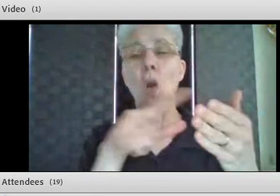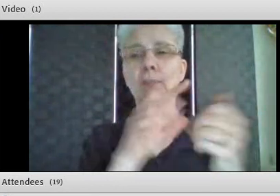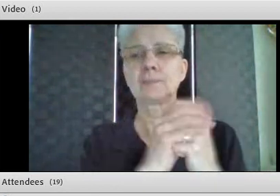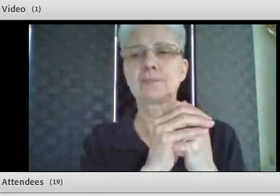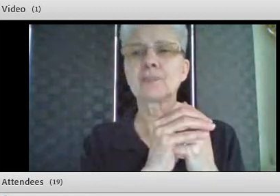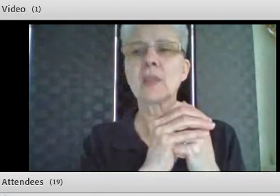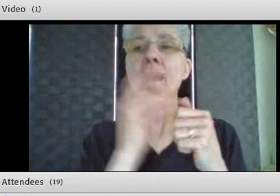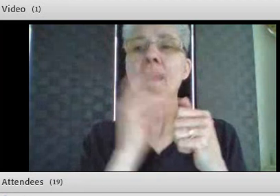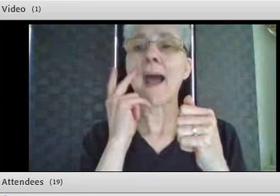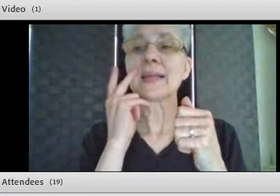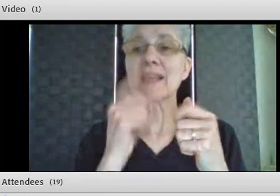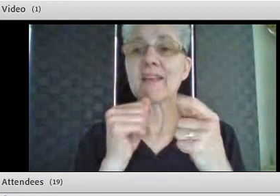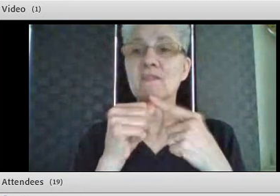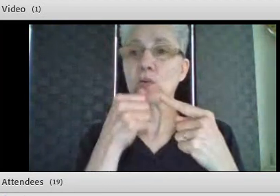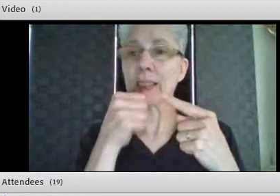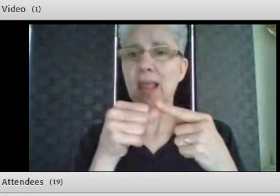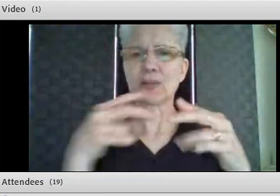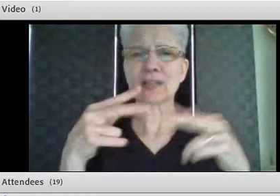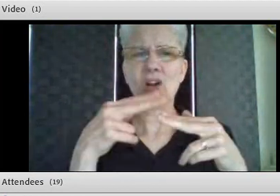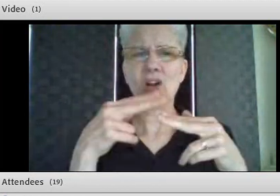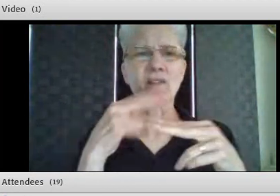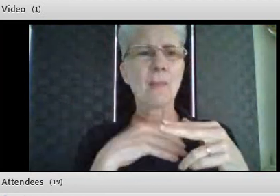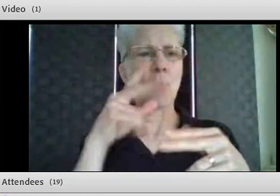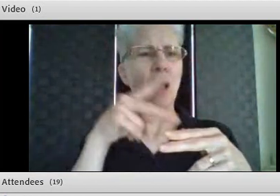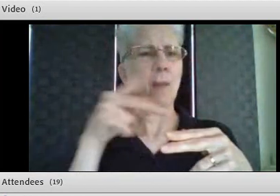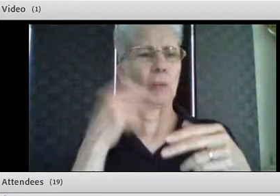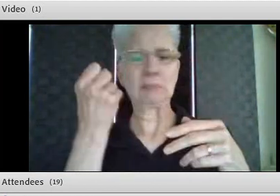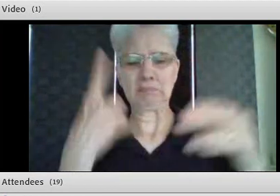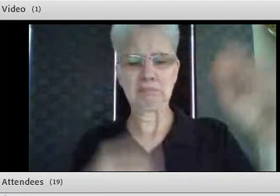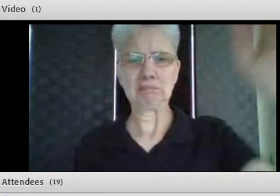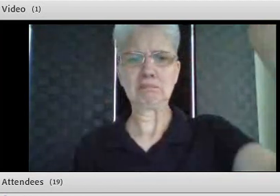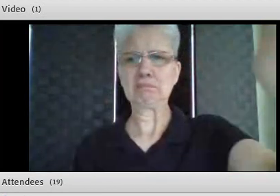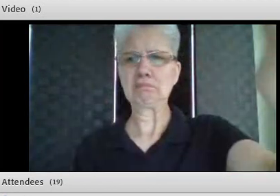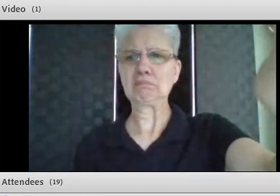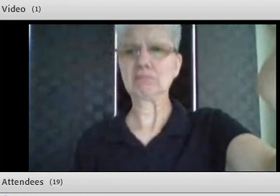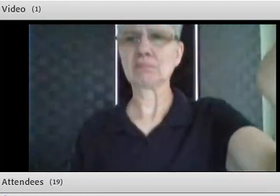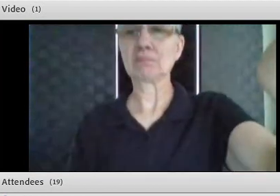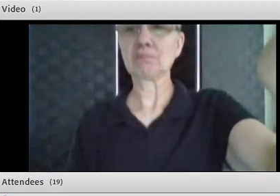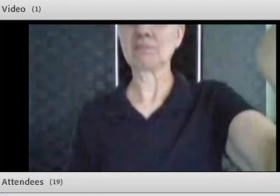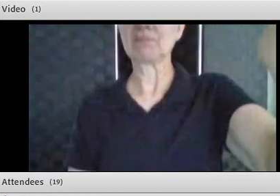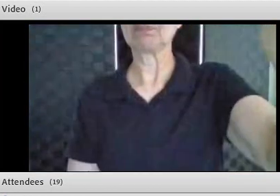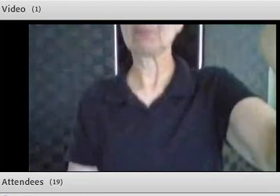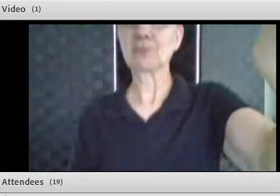I see that the first letter is cut off from our PowerPoint there. Hilary: I'm not really sure why that is. Ryan: I imagine you are seeing the same thing,